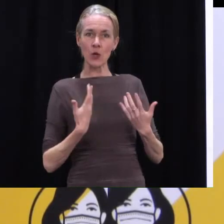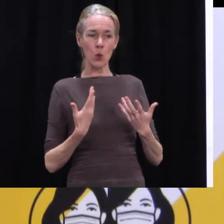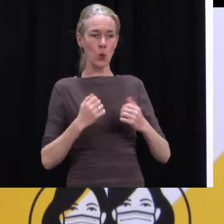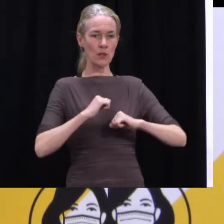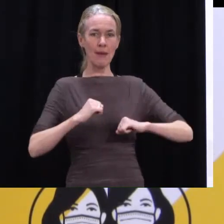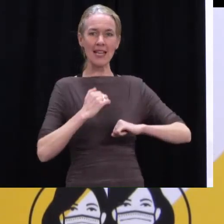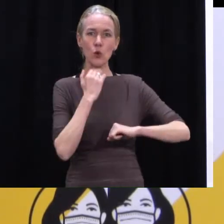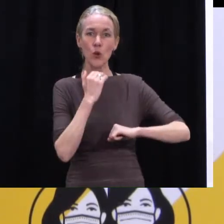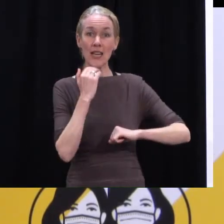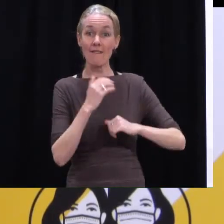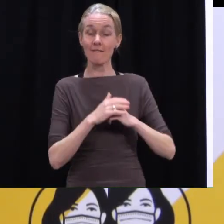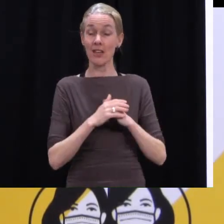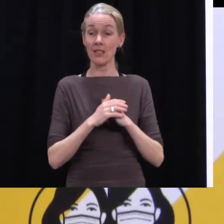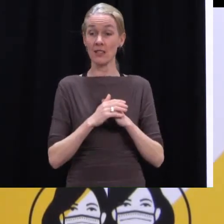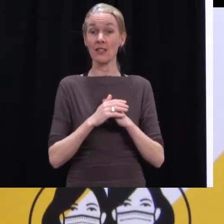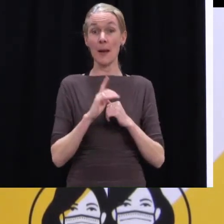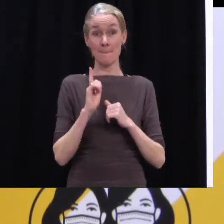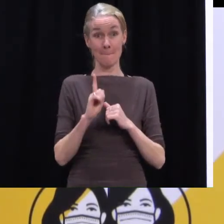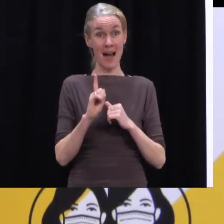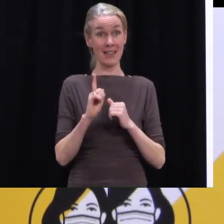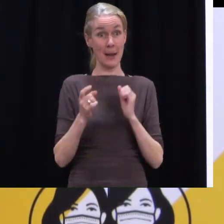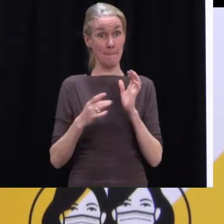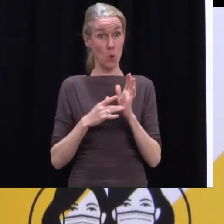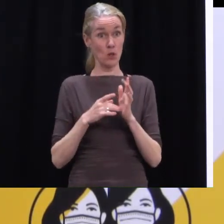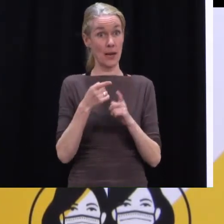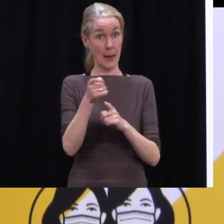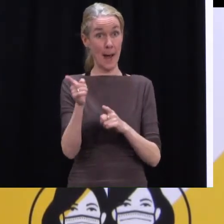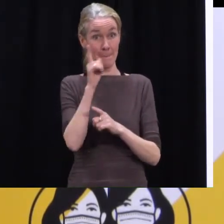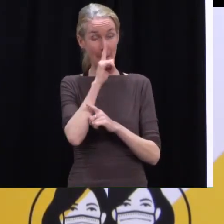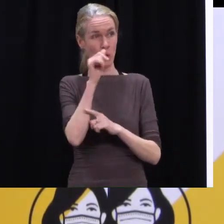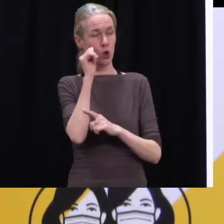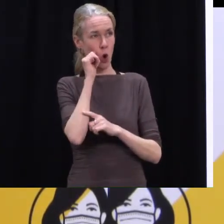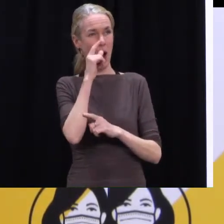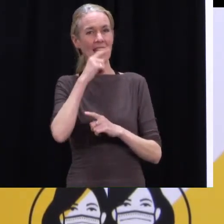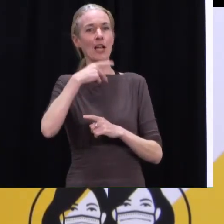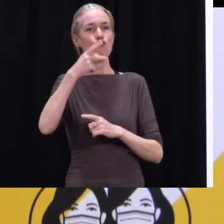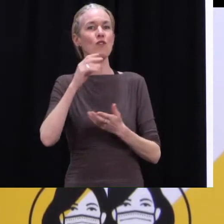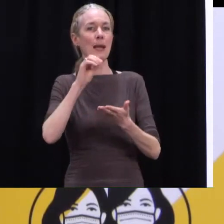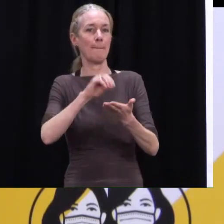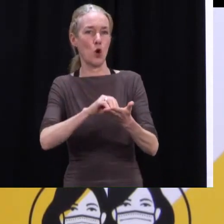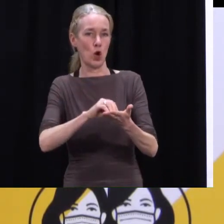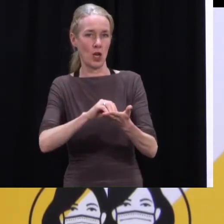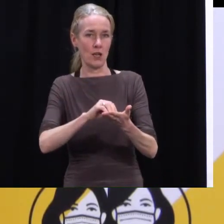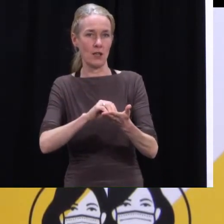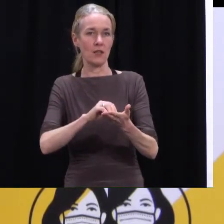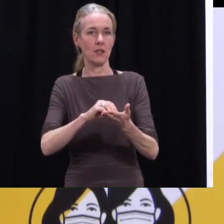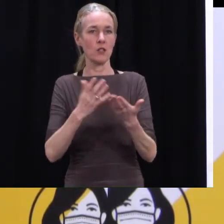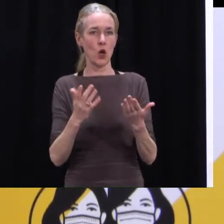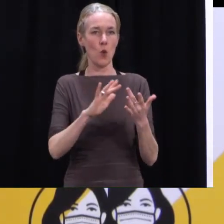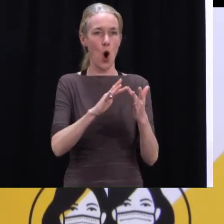could be staff sickness or